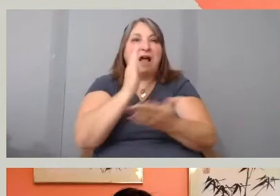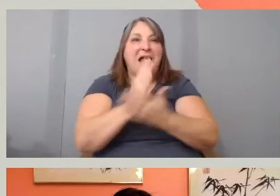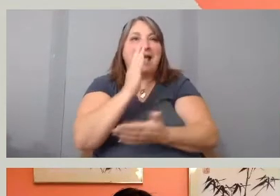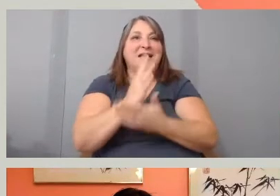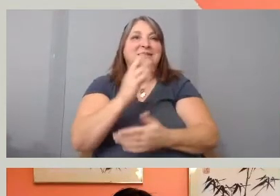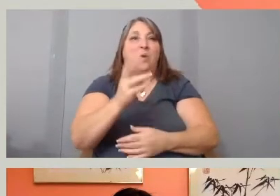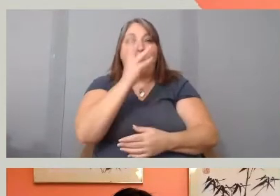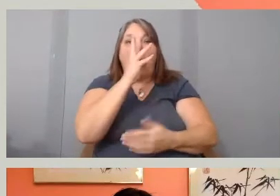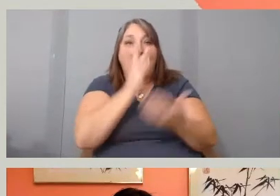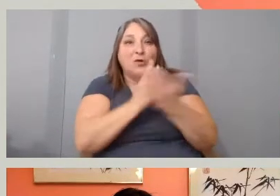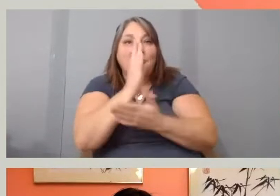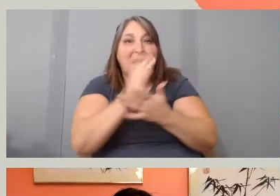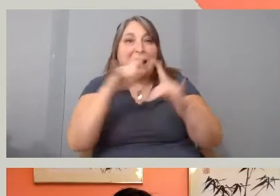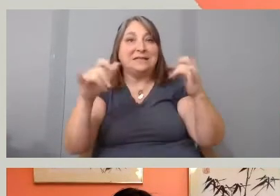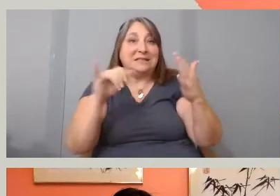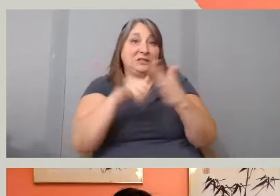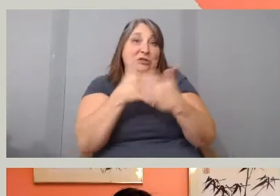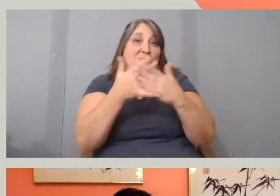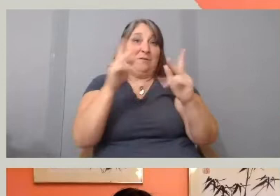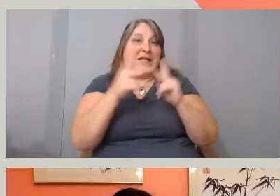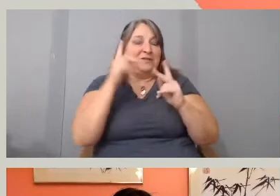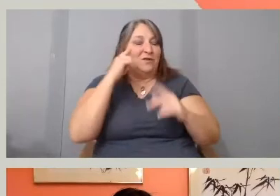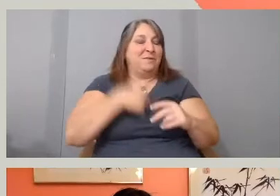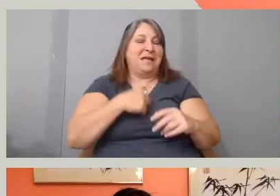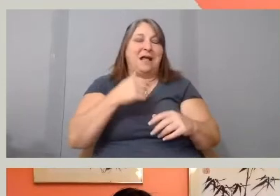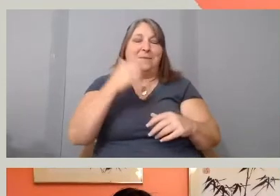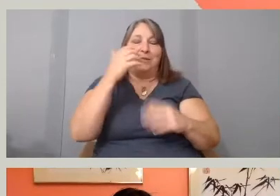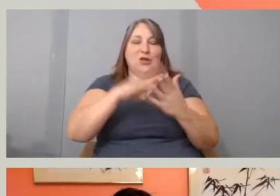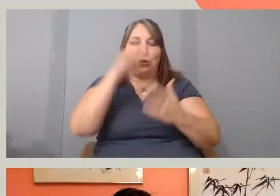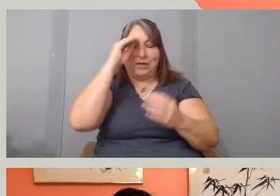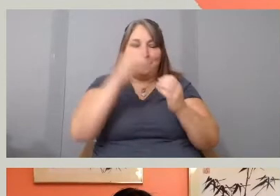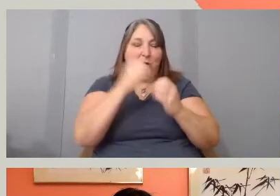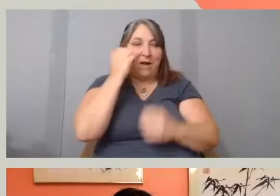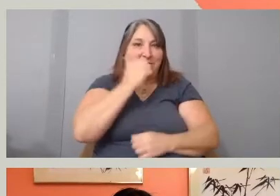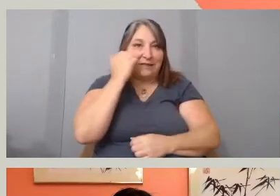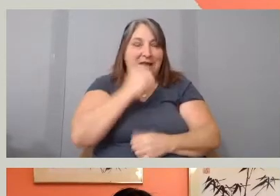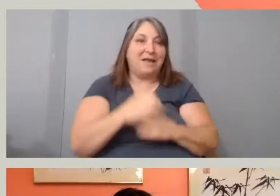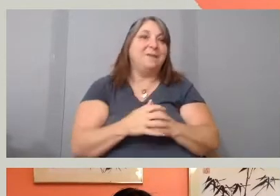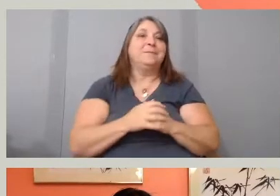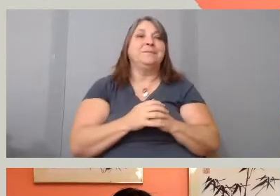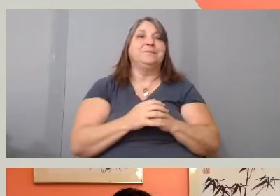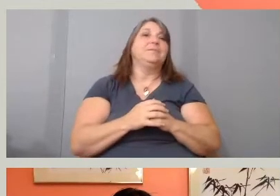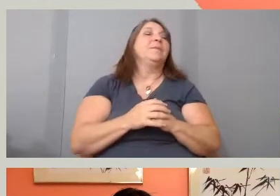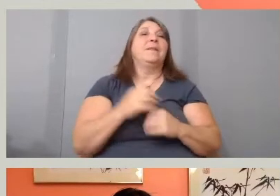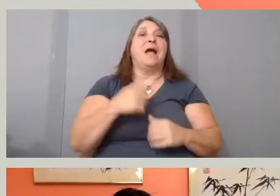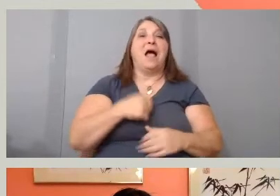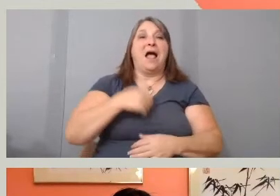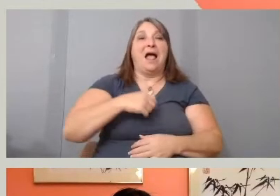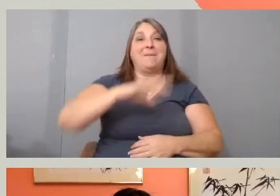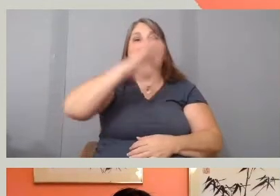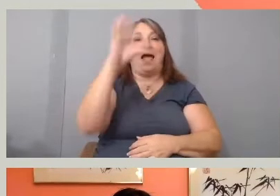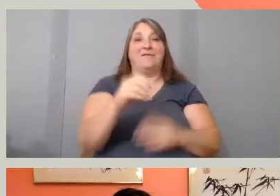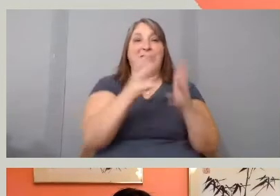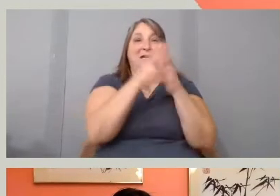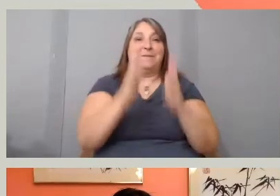learning more about it every day. I am an African-American man.